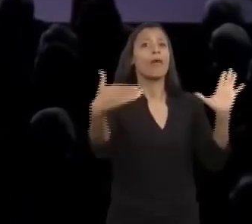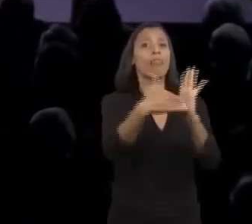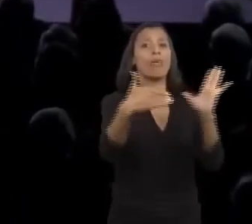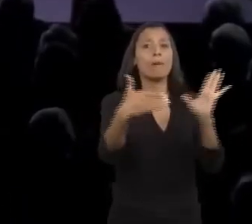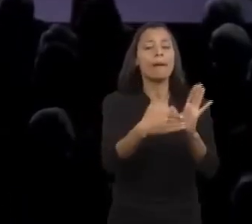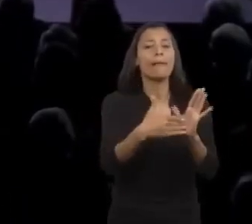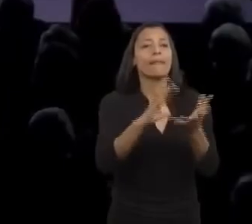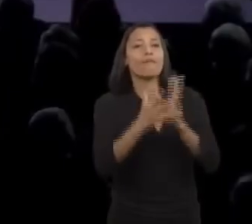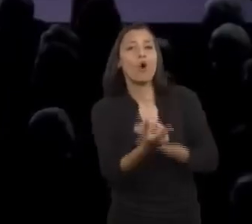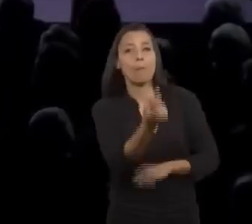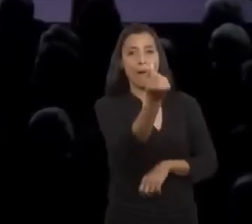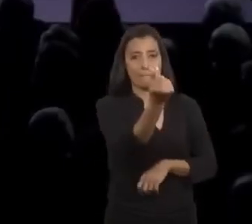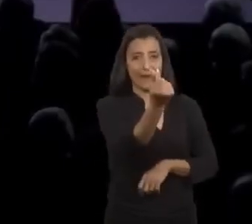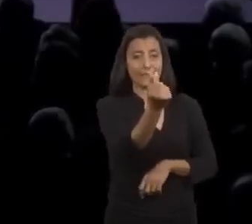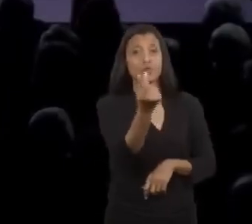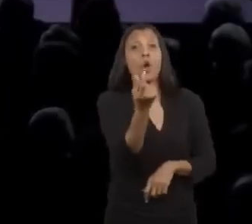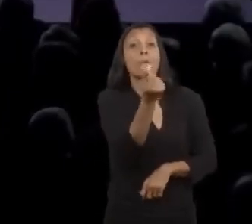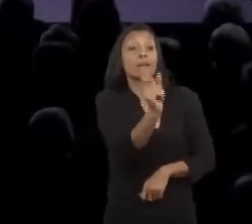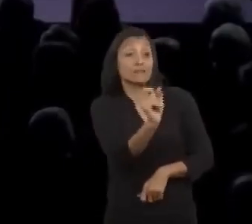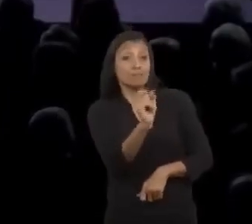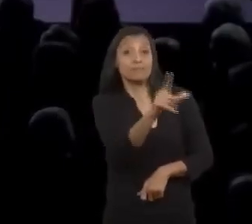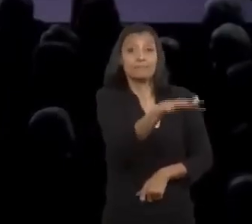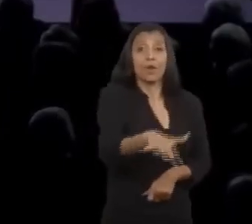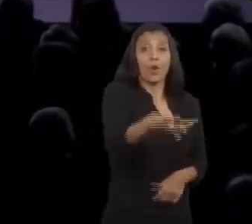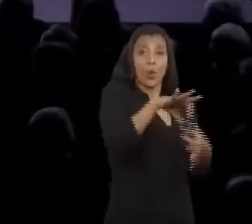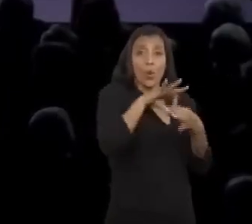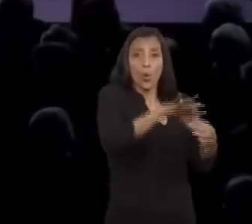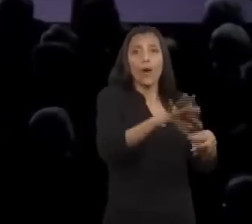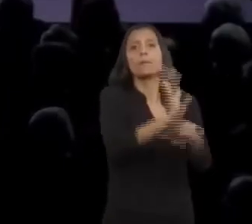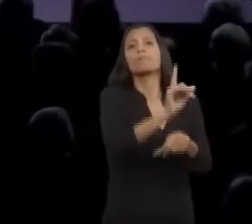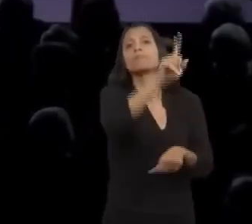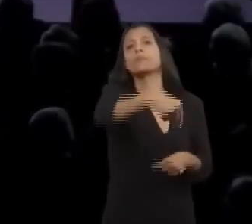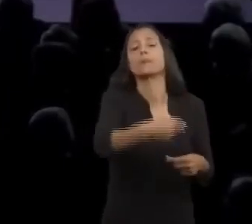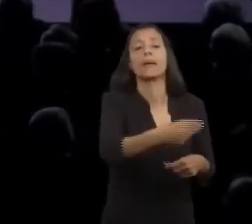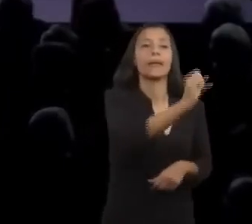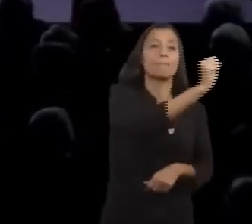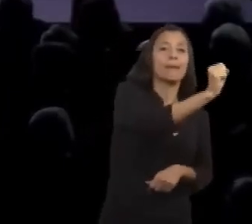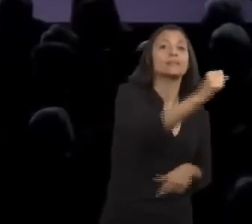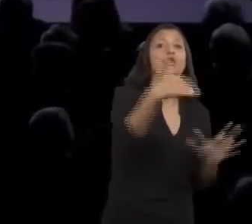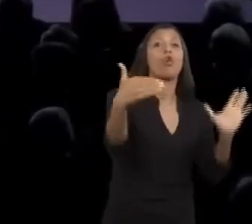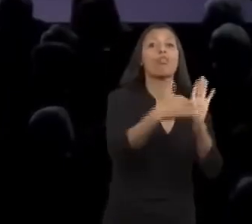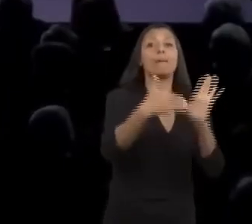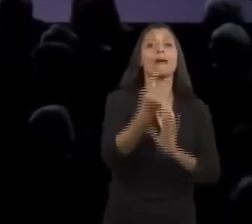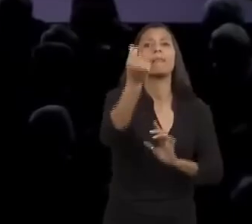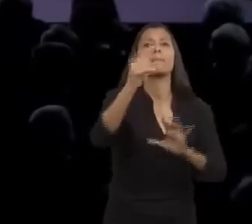where the local prices are the type of change for the international price.